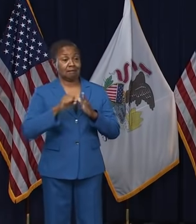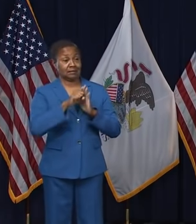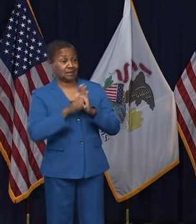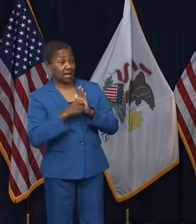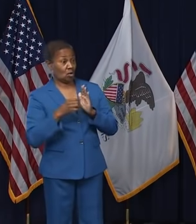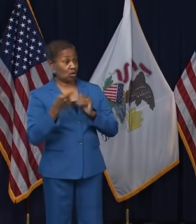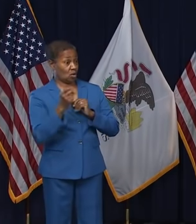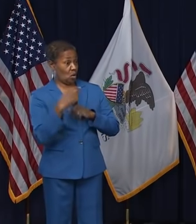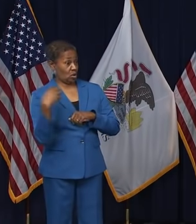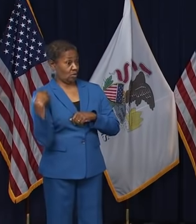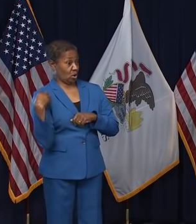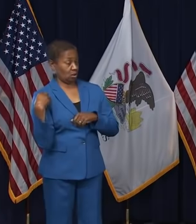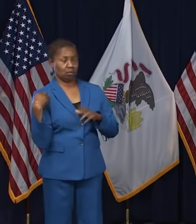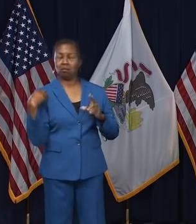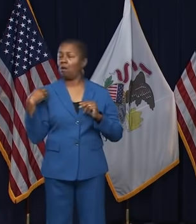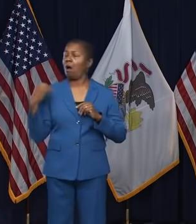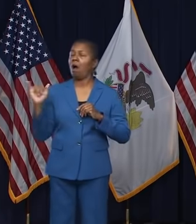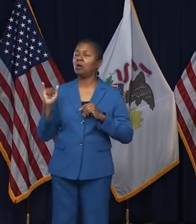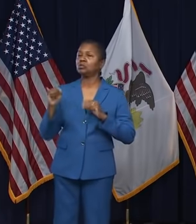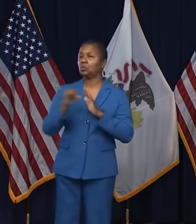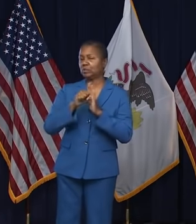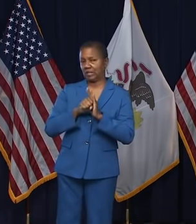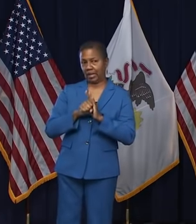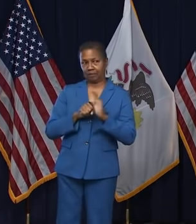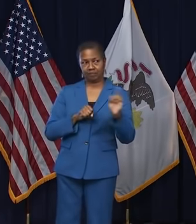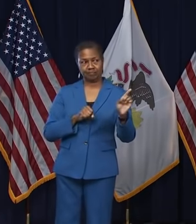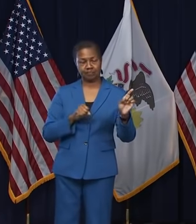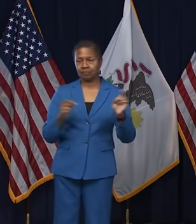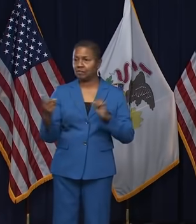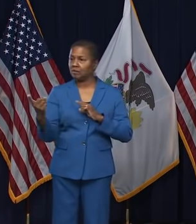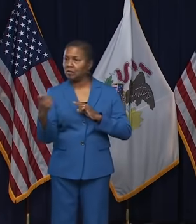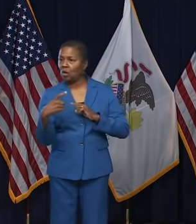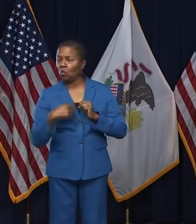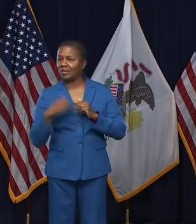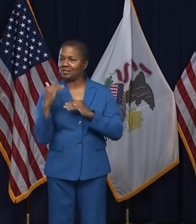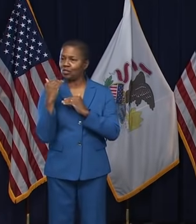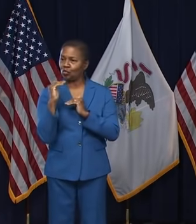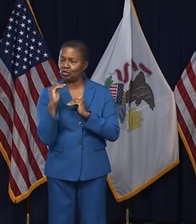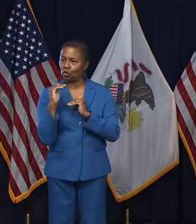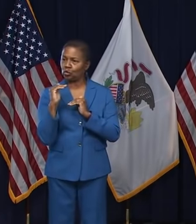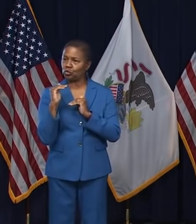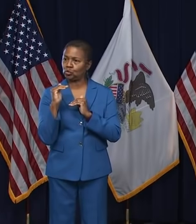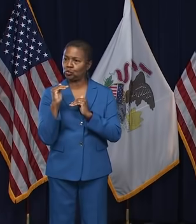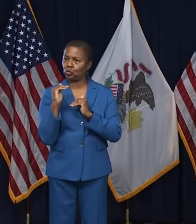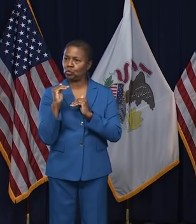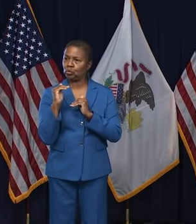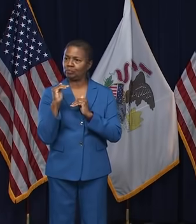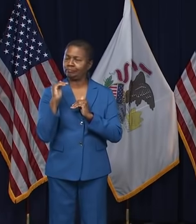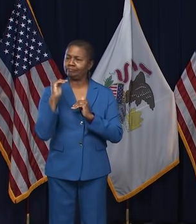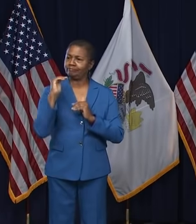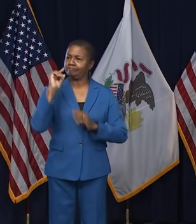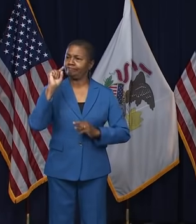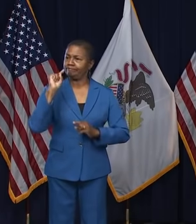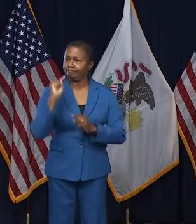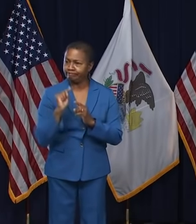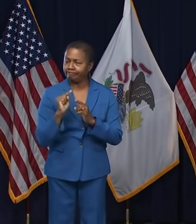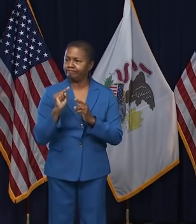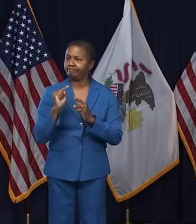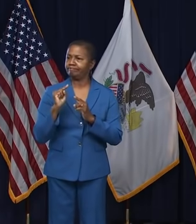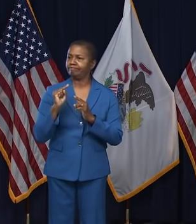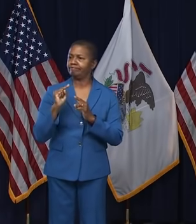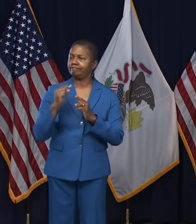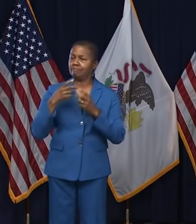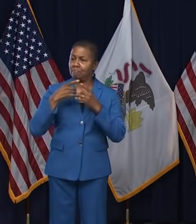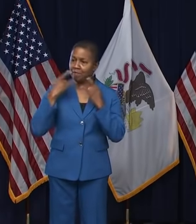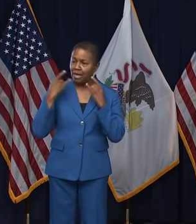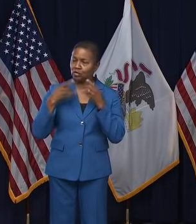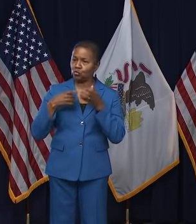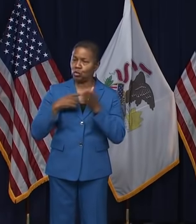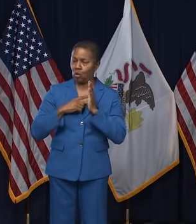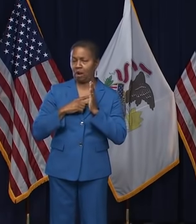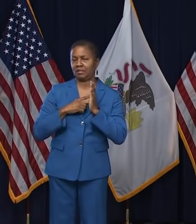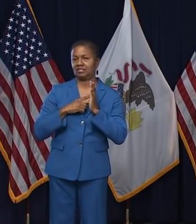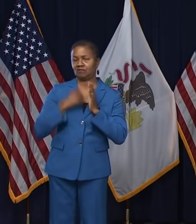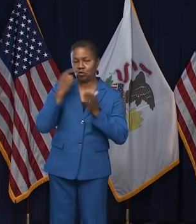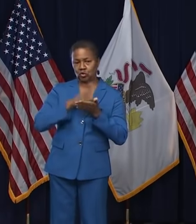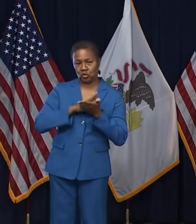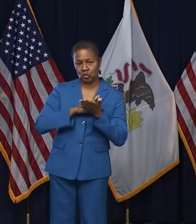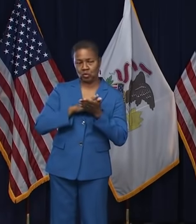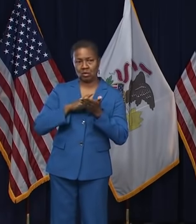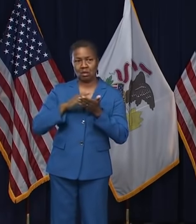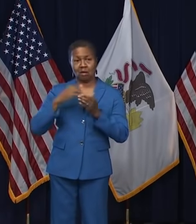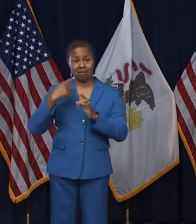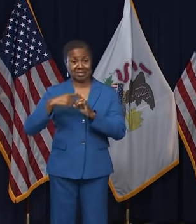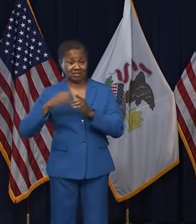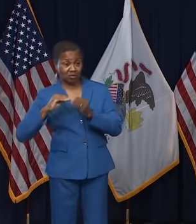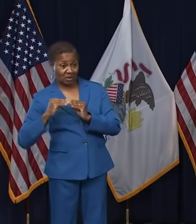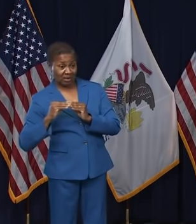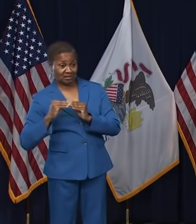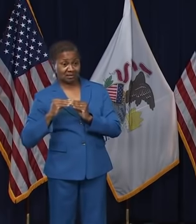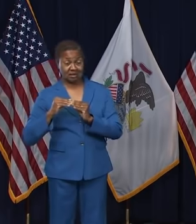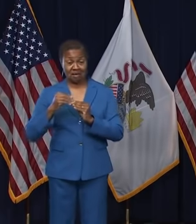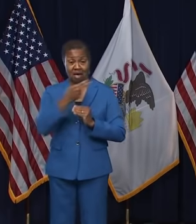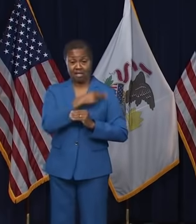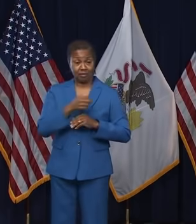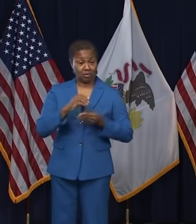to or get tested yeah. No also